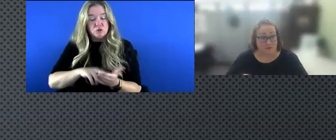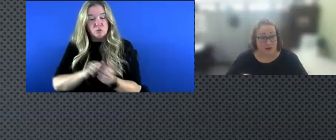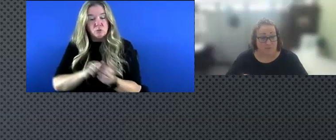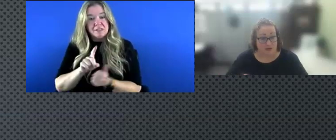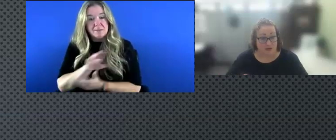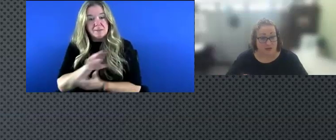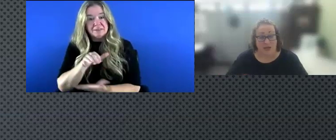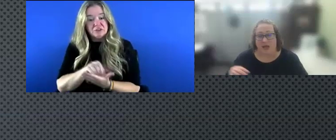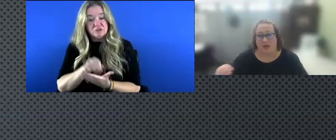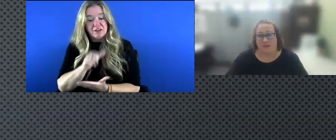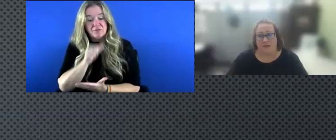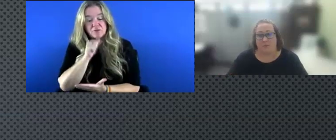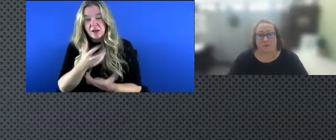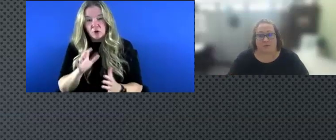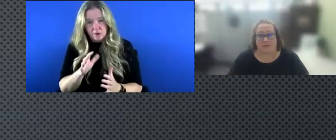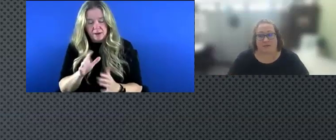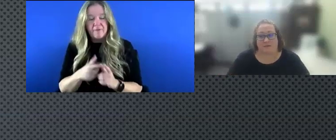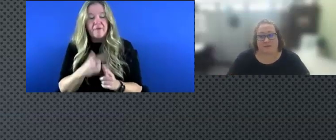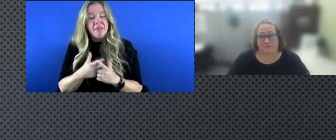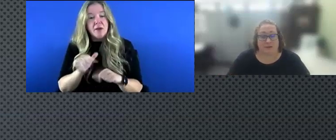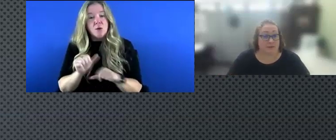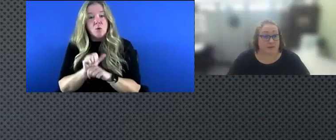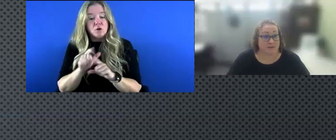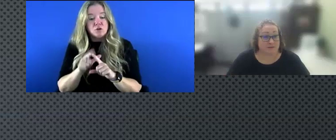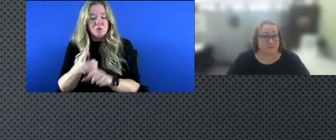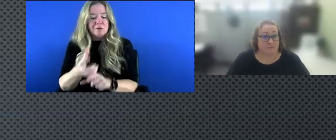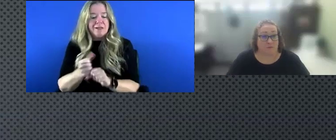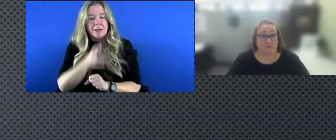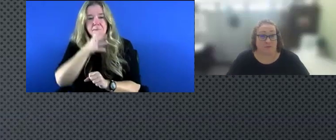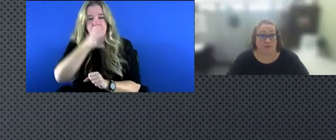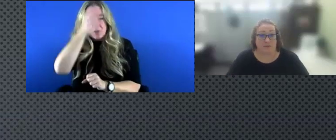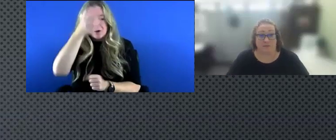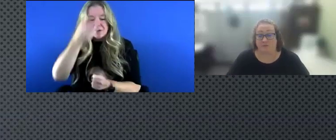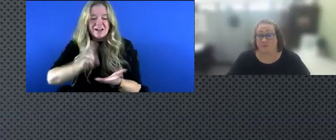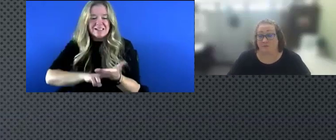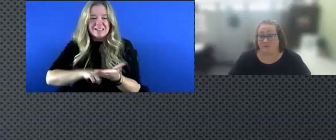if they're not already, and then work to get some parent consent form so we can do student